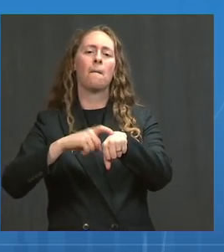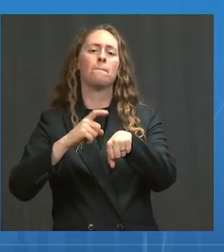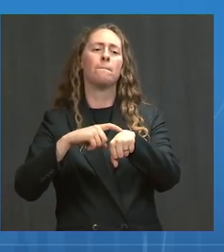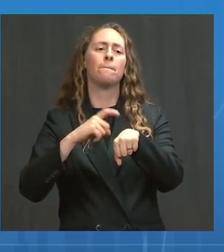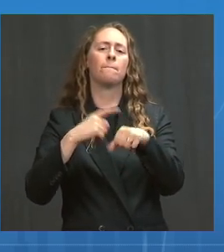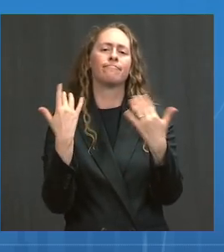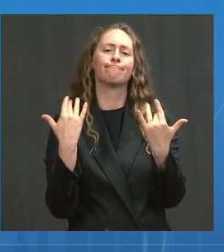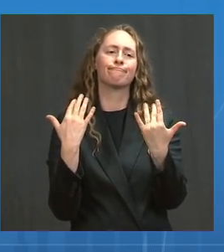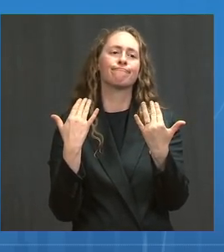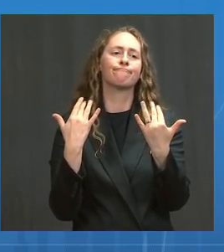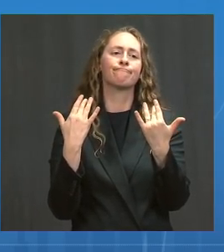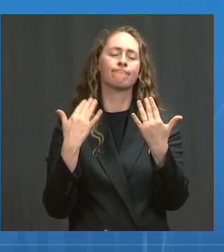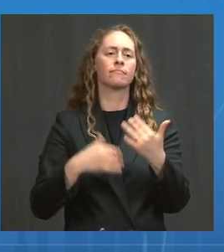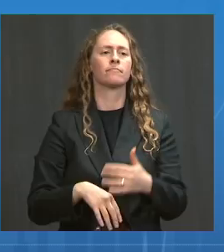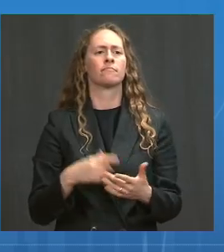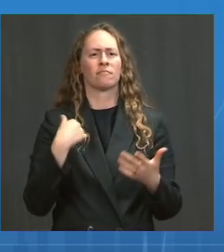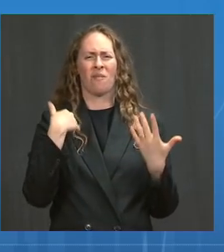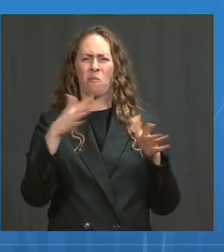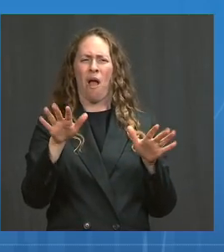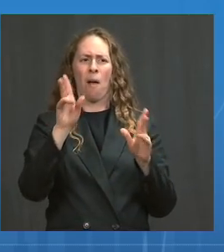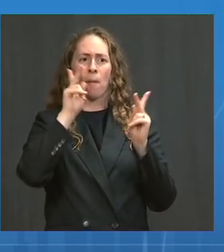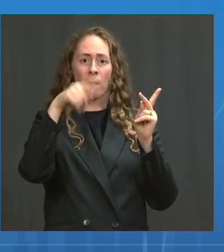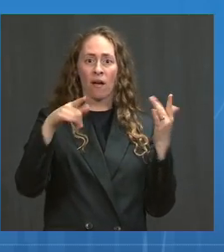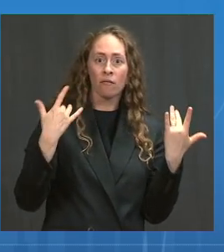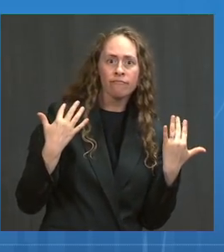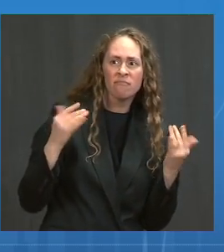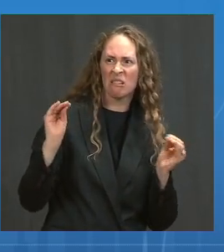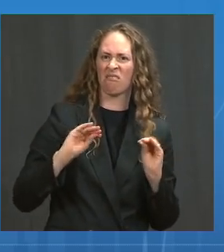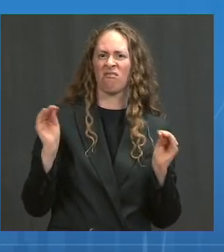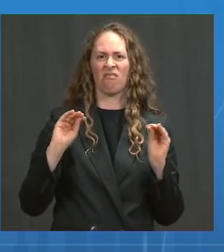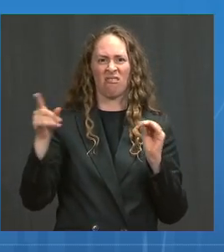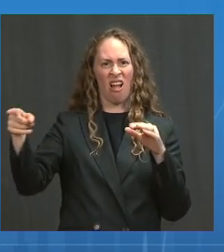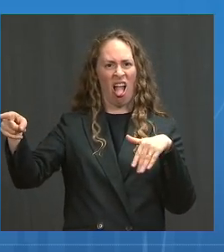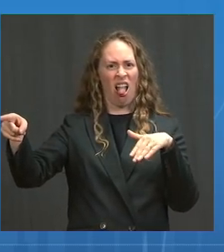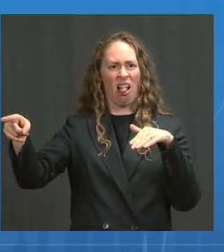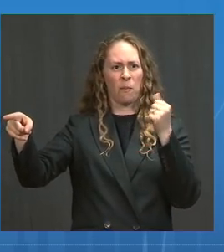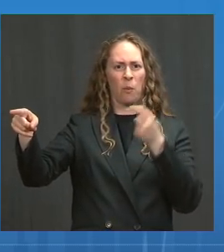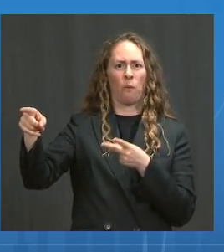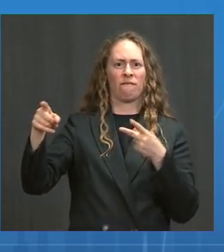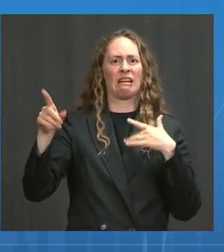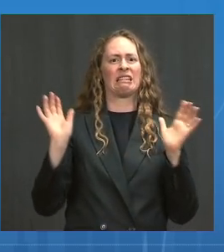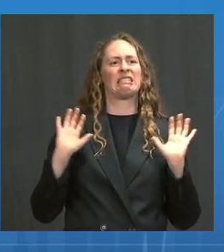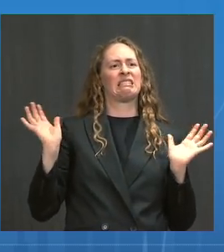to hesitate from taking a potentially lifesaving vaccine